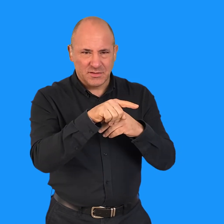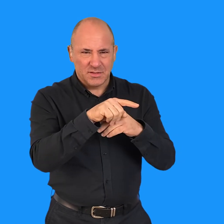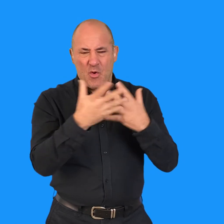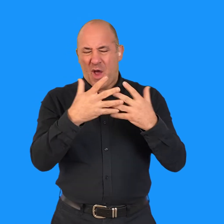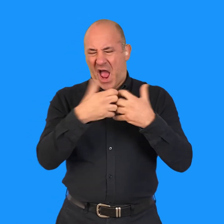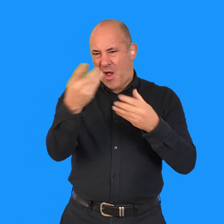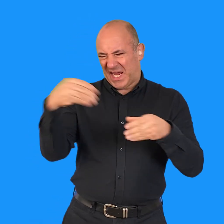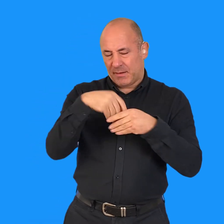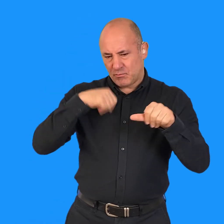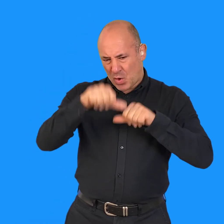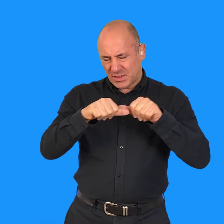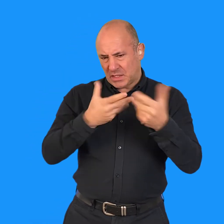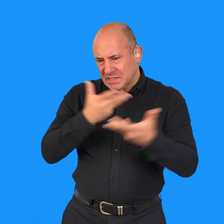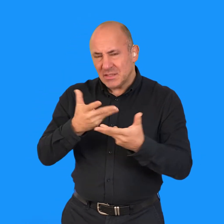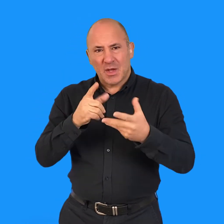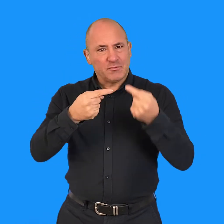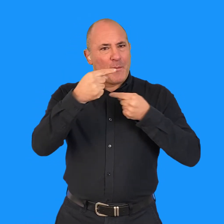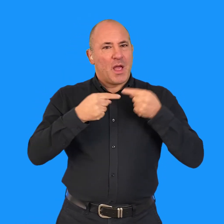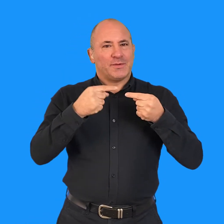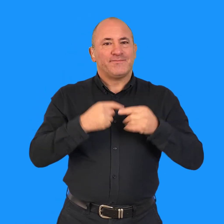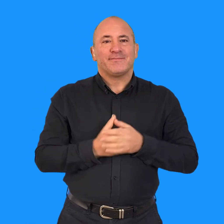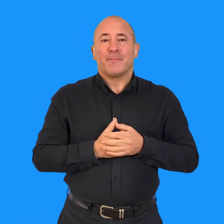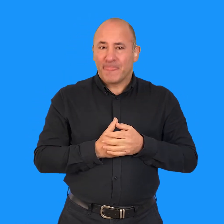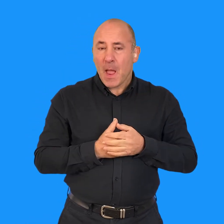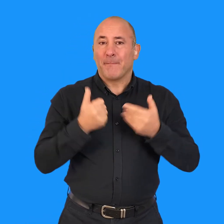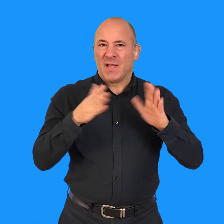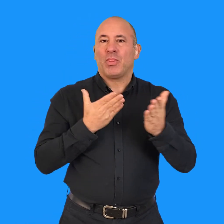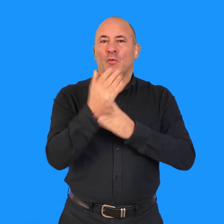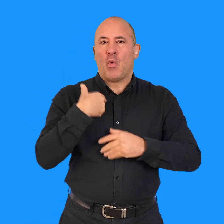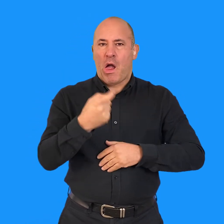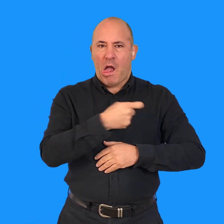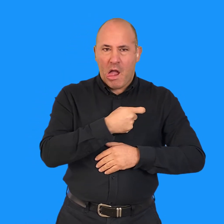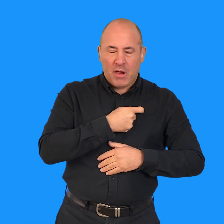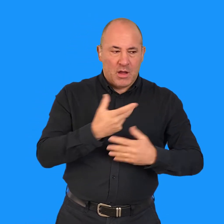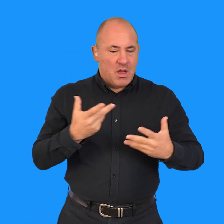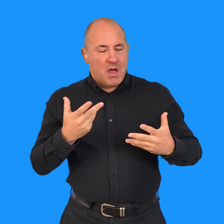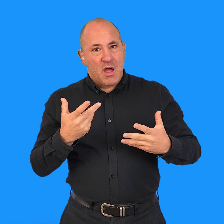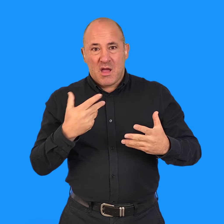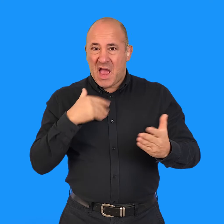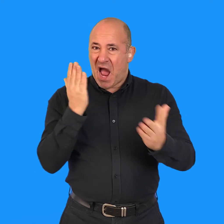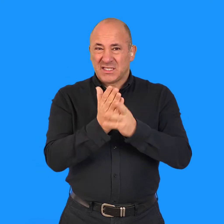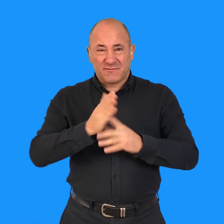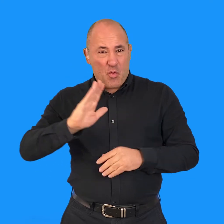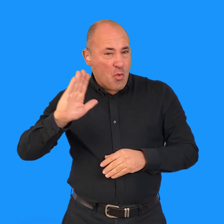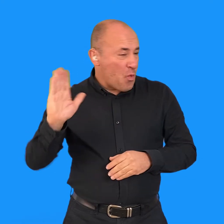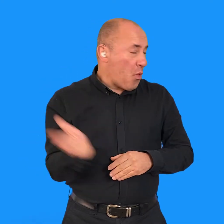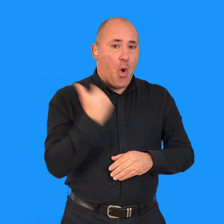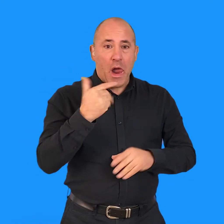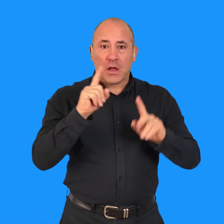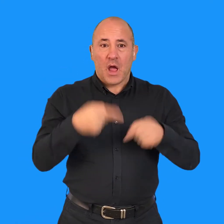and bring them into that process. I definitely had an experience of anxiety